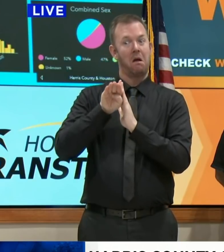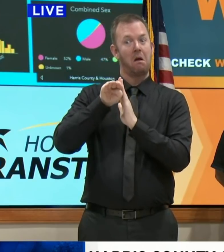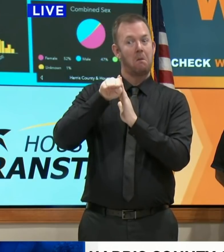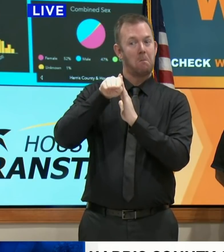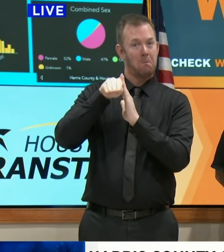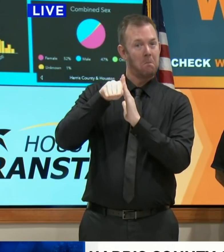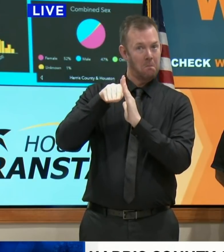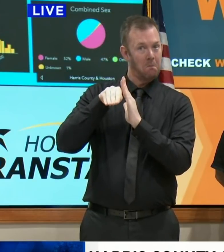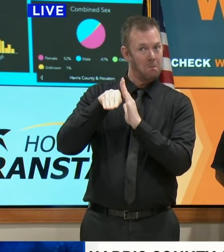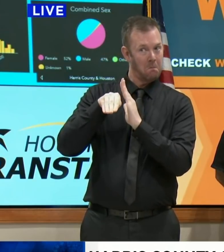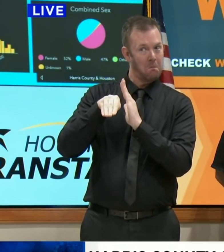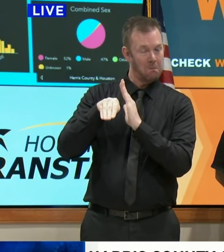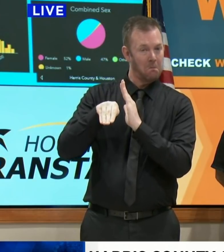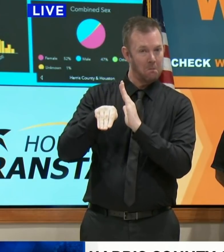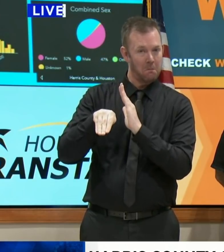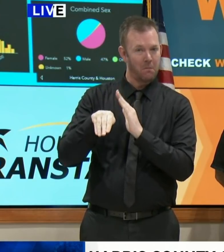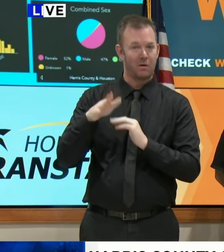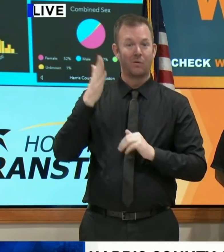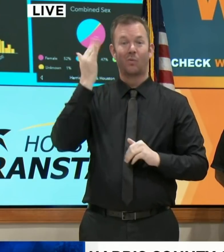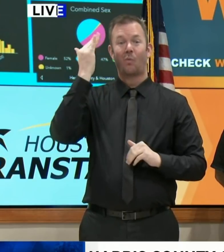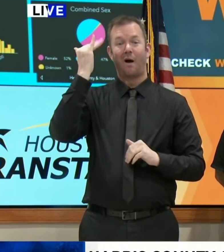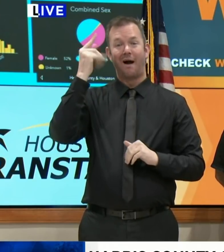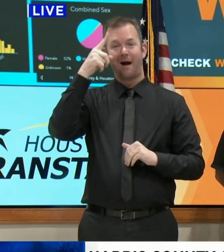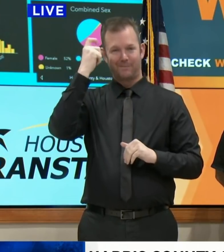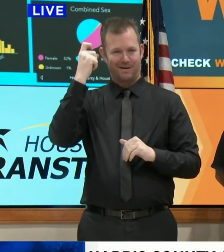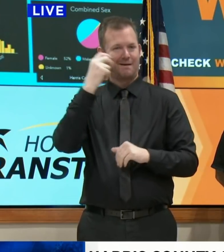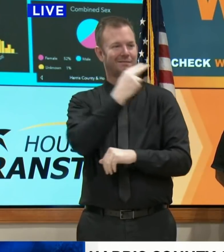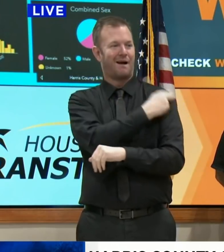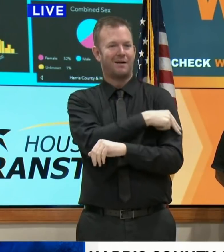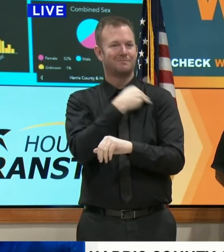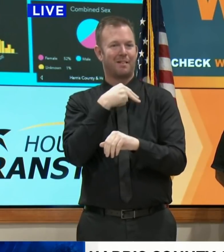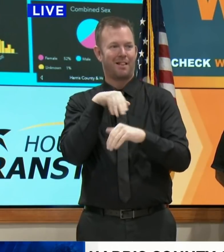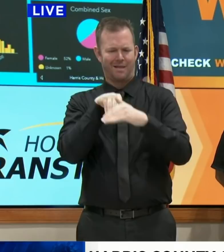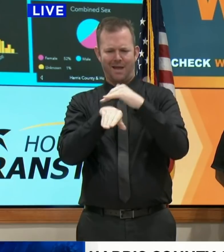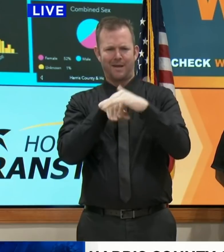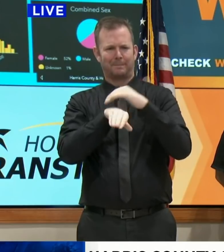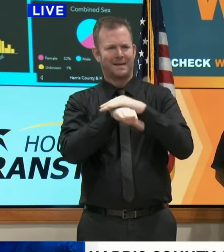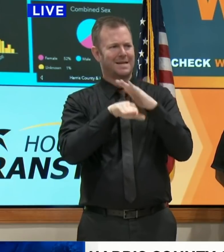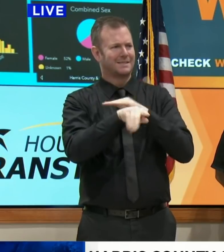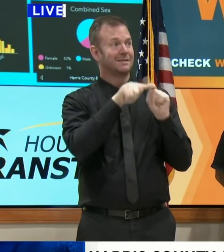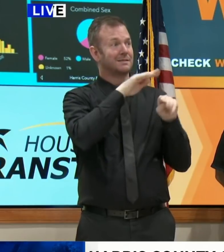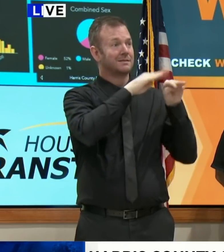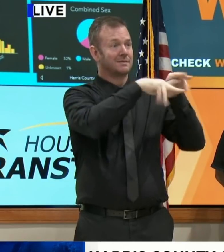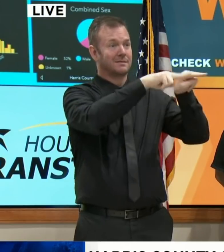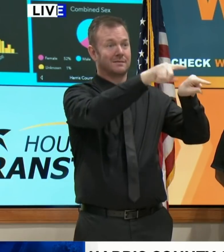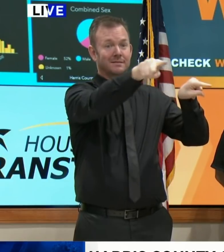Last week we started seeing encouraging started seeing encouraging signs and they share them with signs and they share them with you guys the you guys the fact that we’ve been seeing a